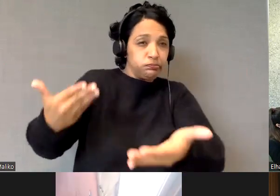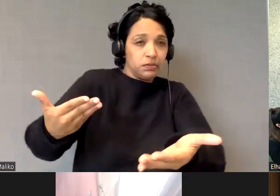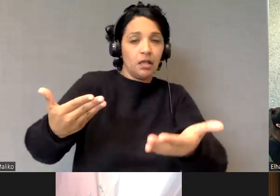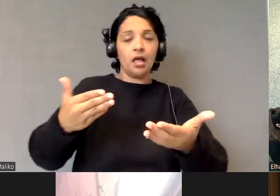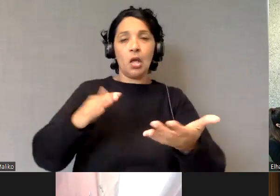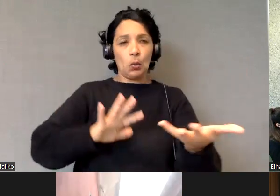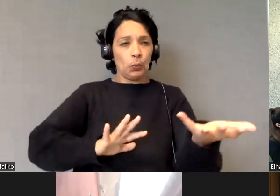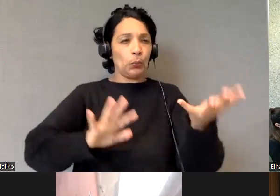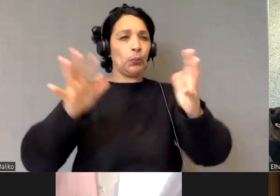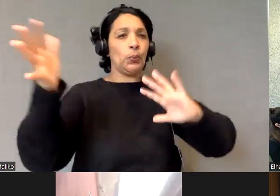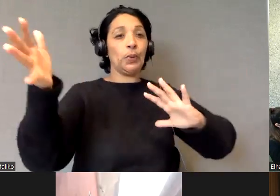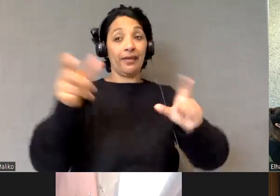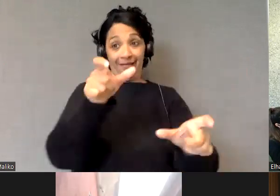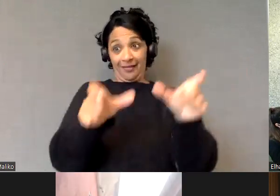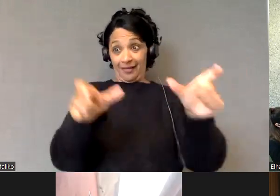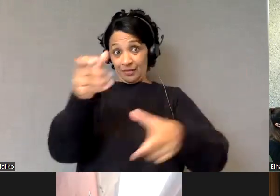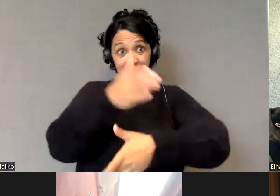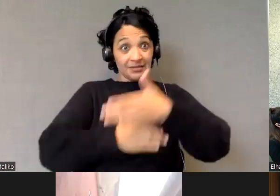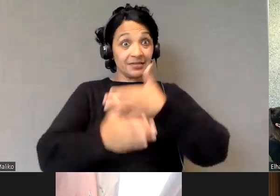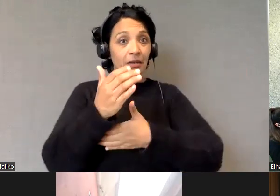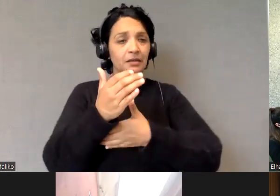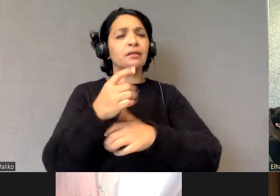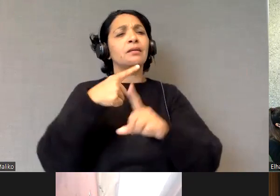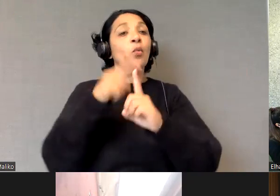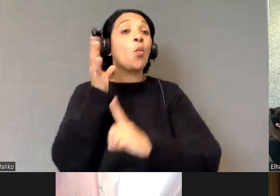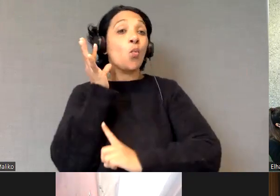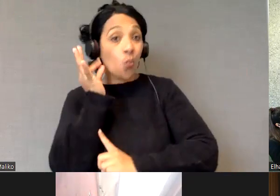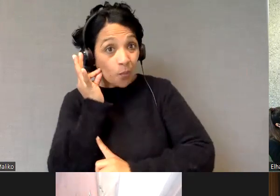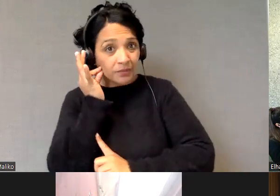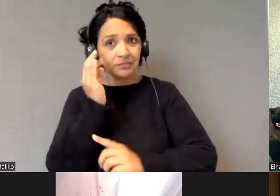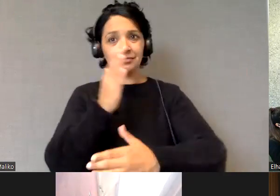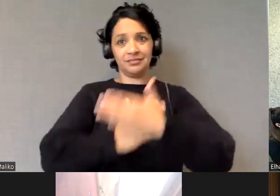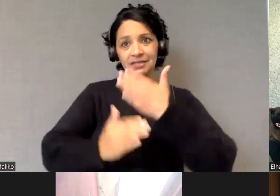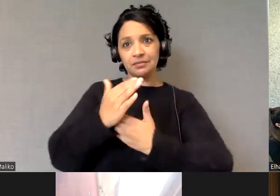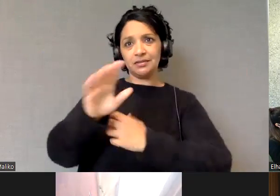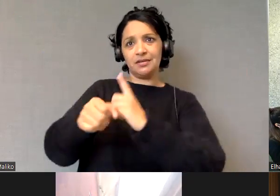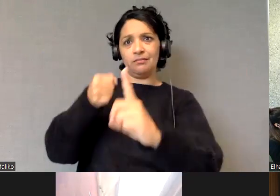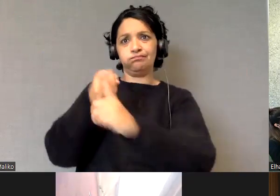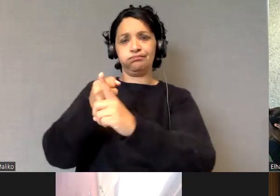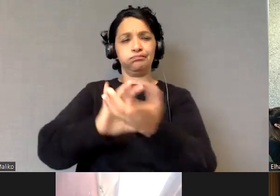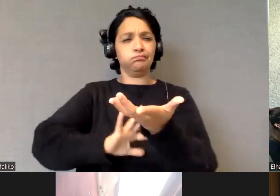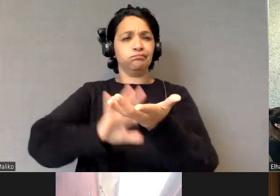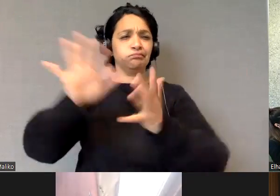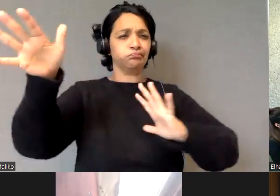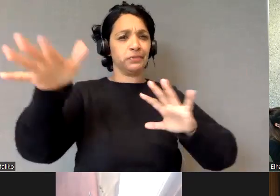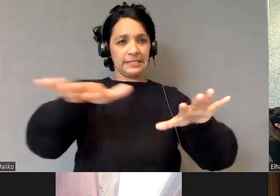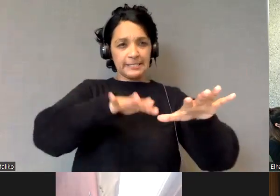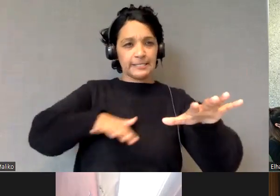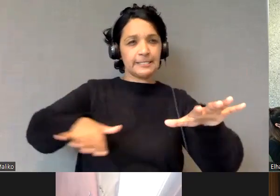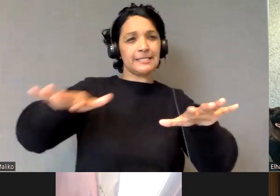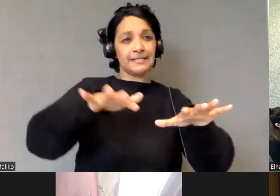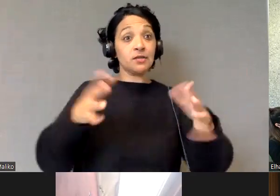of persons, women with disabilities in the affected region, and the whole nation of Cameroon.